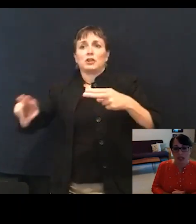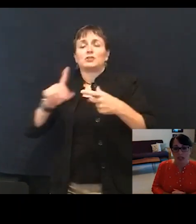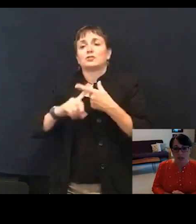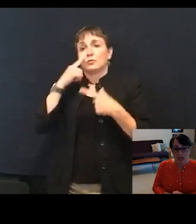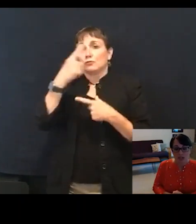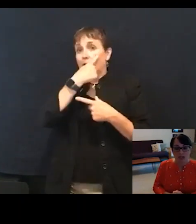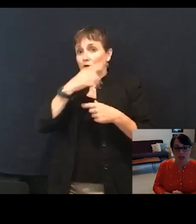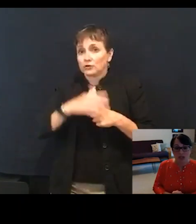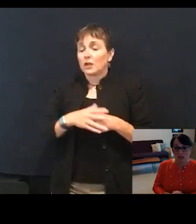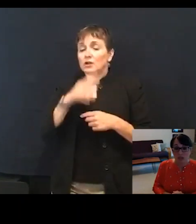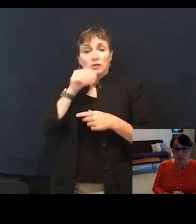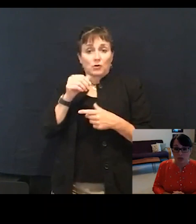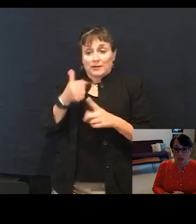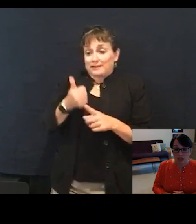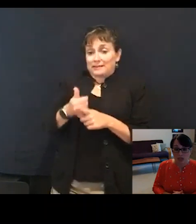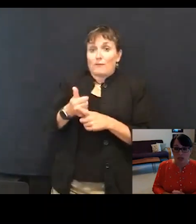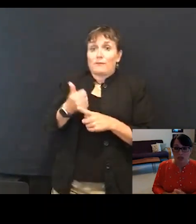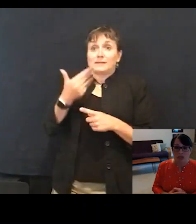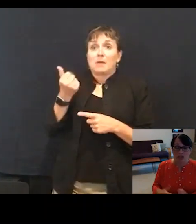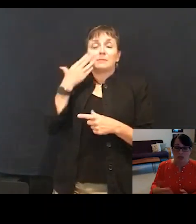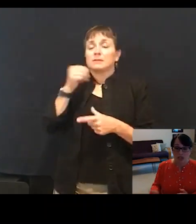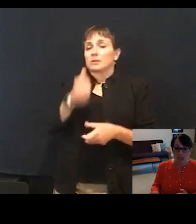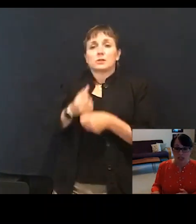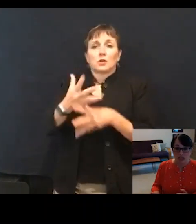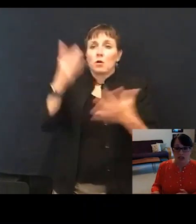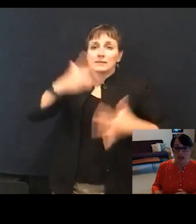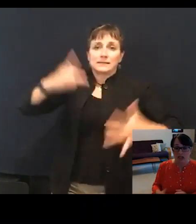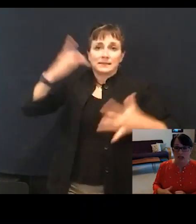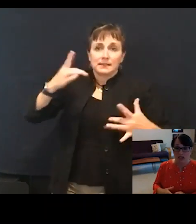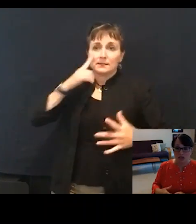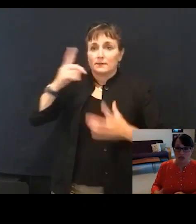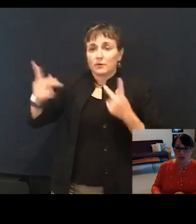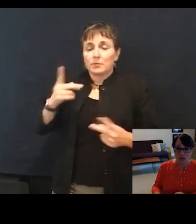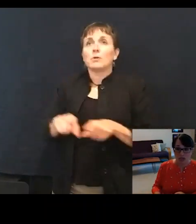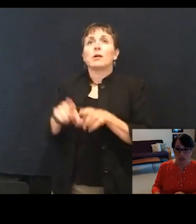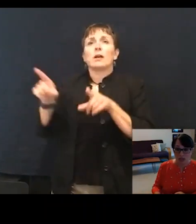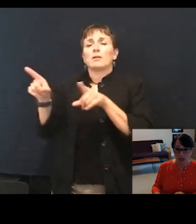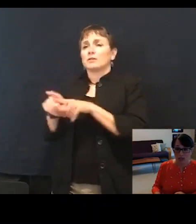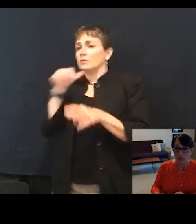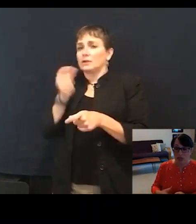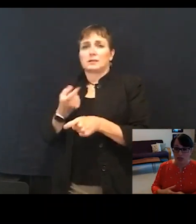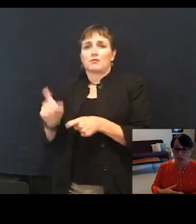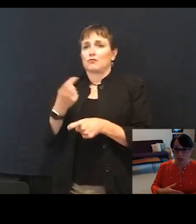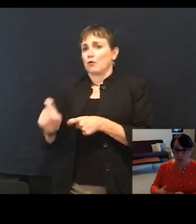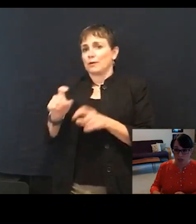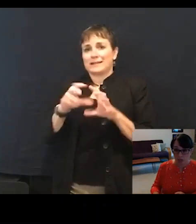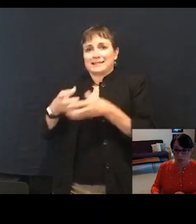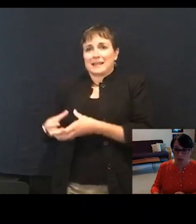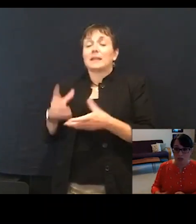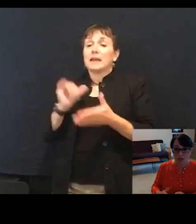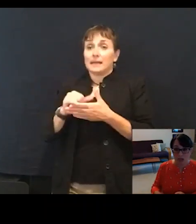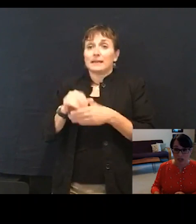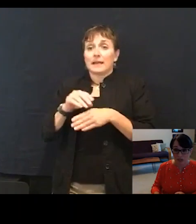It's relatively non-immunogenic. It can infect a cell and deliver its gene there, where that gene will be expressed over the lifetime